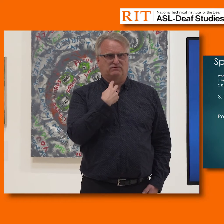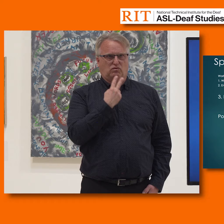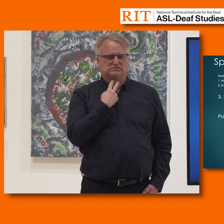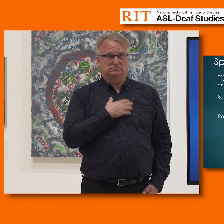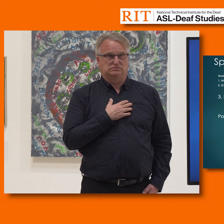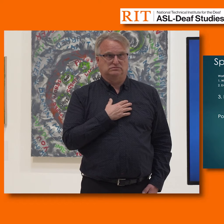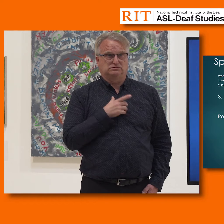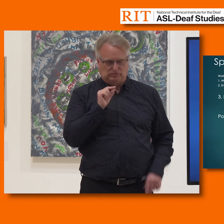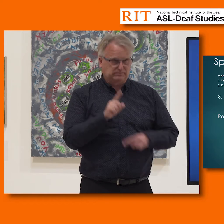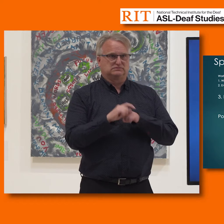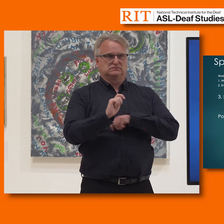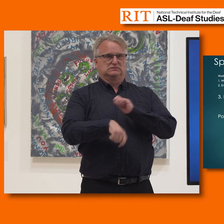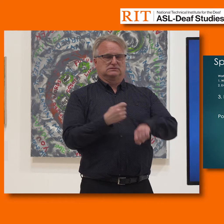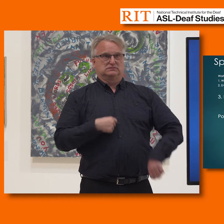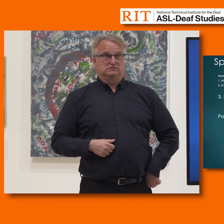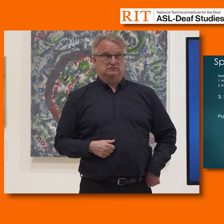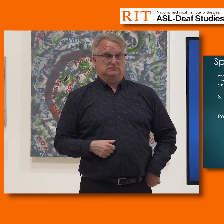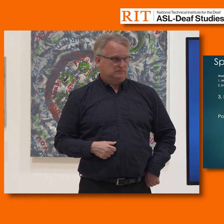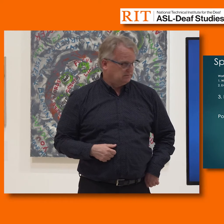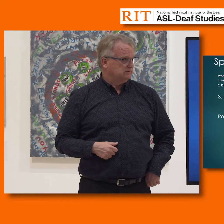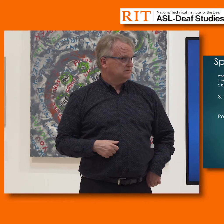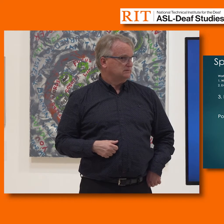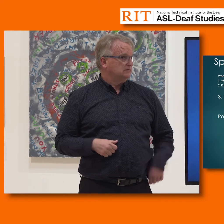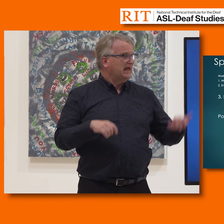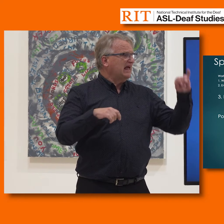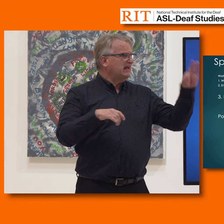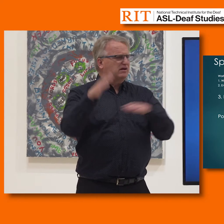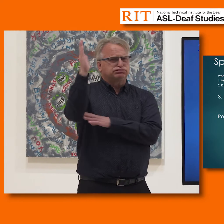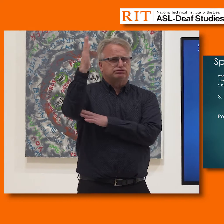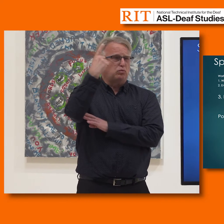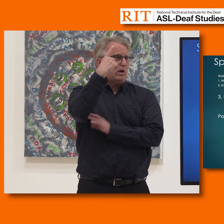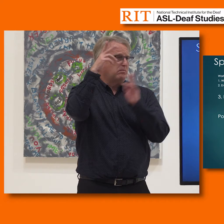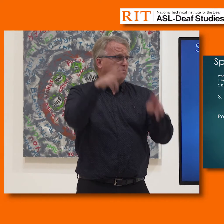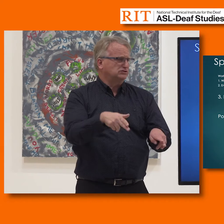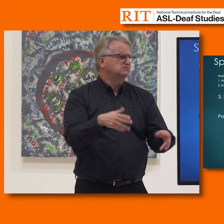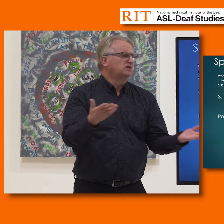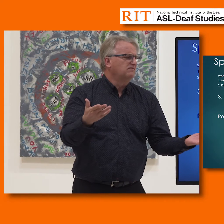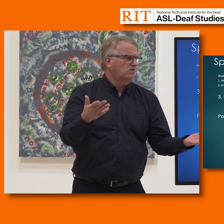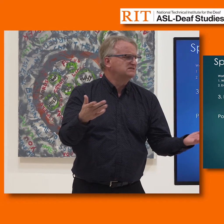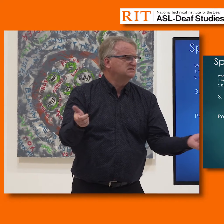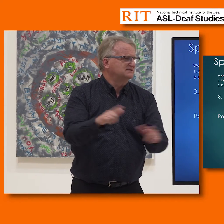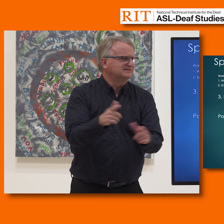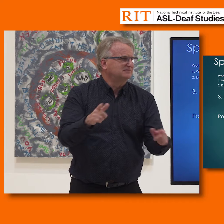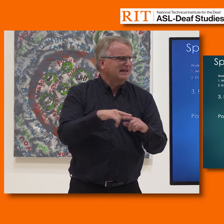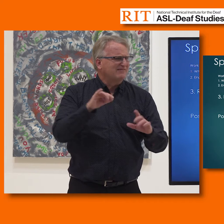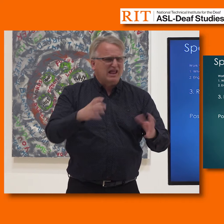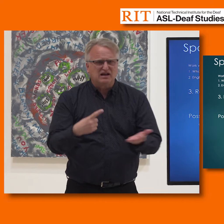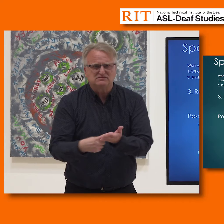and the woman with the blond hair said that." And then 20 minutes later, another interpreter says it a different way. That's difficult.